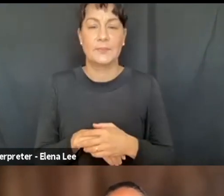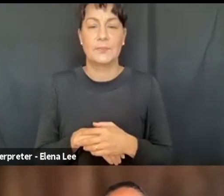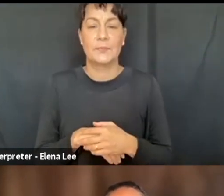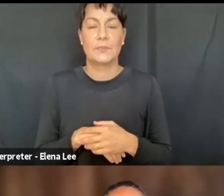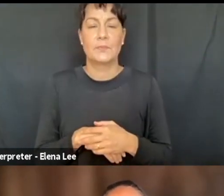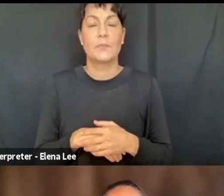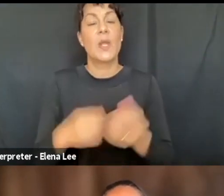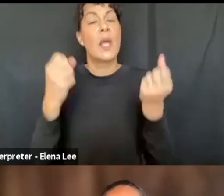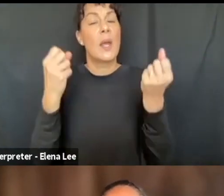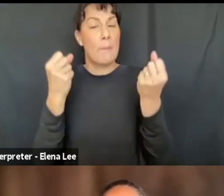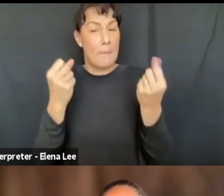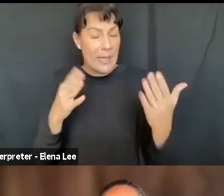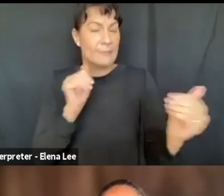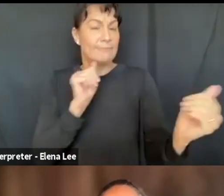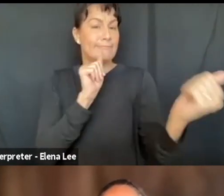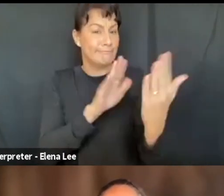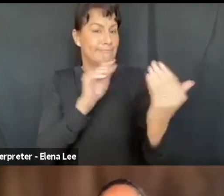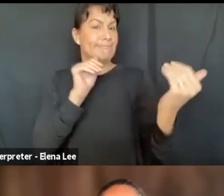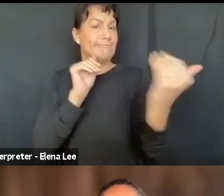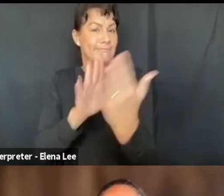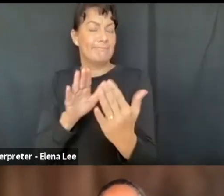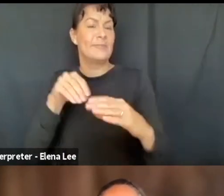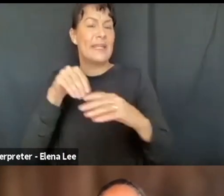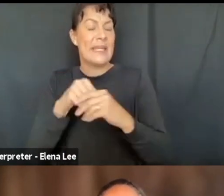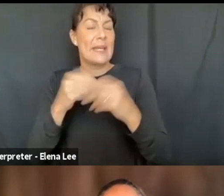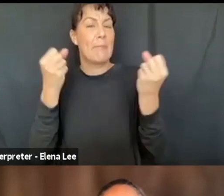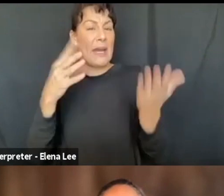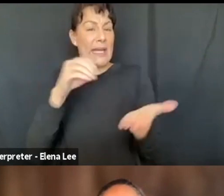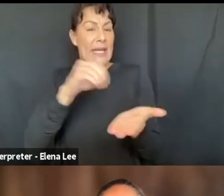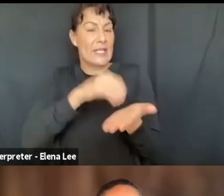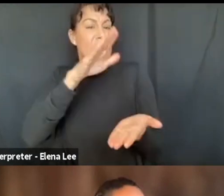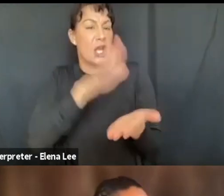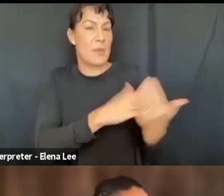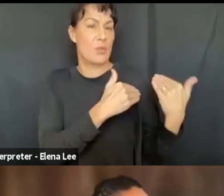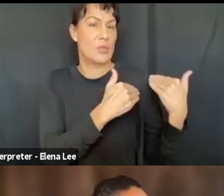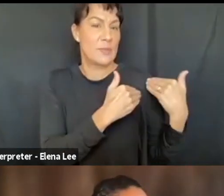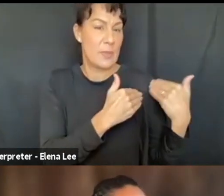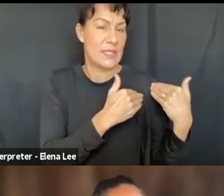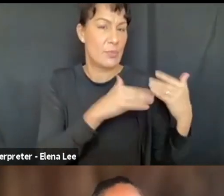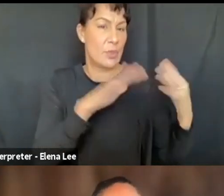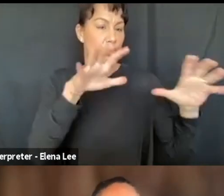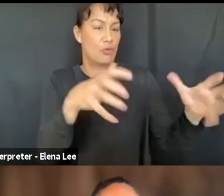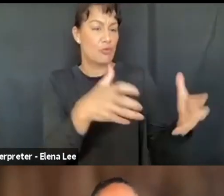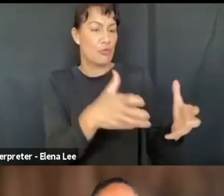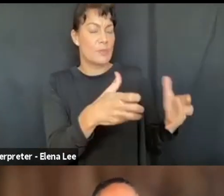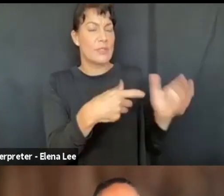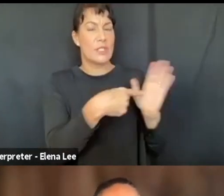with the Documentary Accountability Working Group, which first presented on their work at getting real